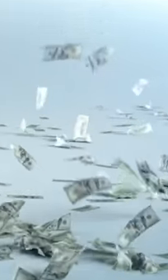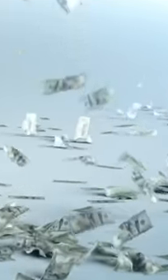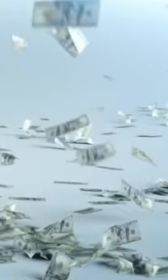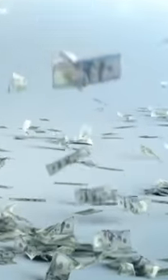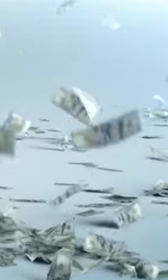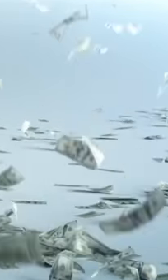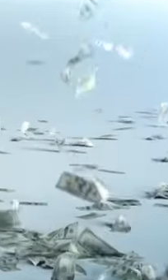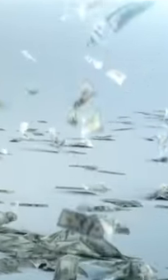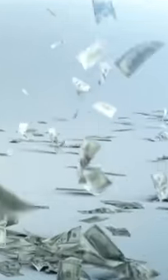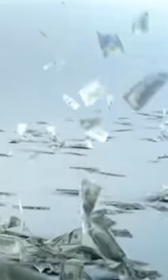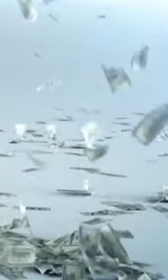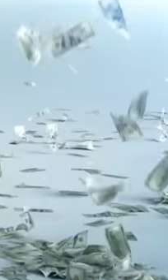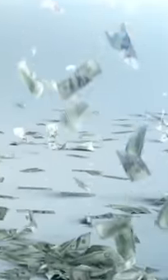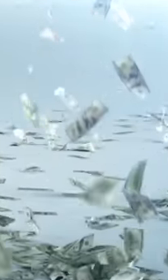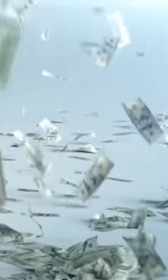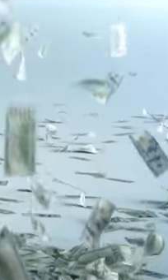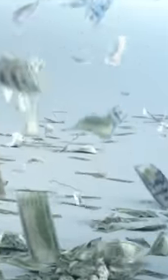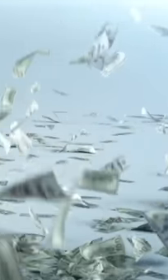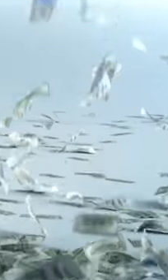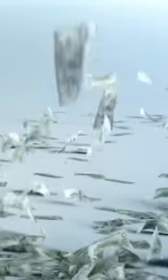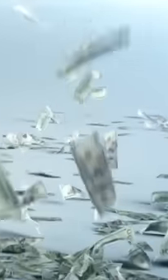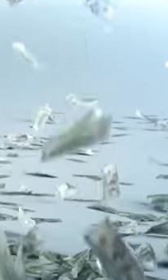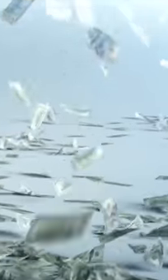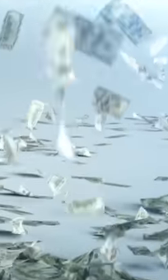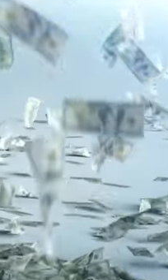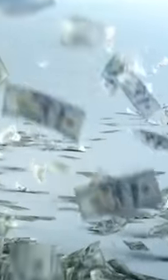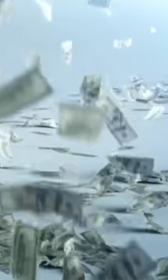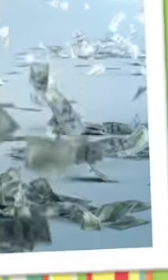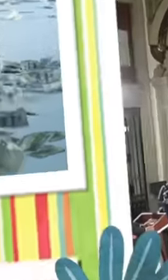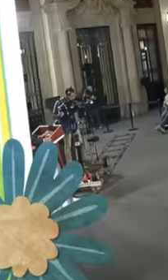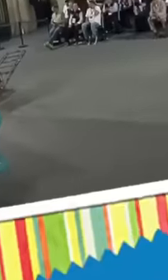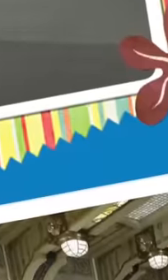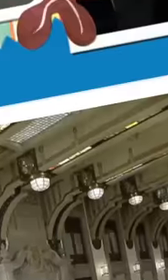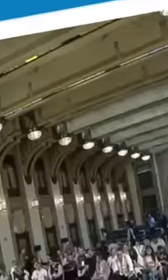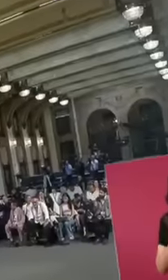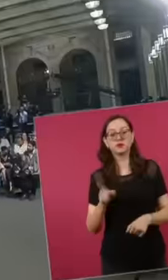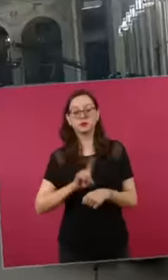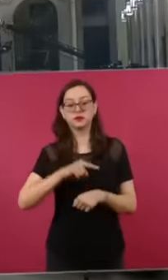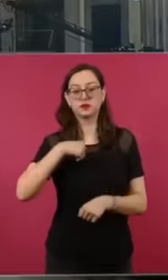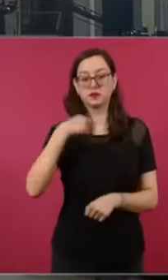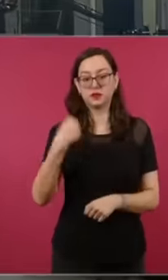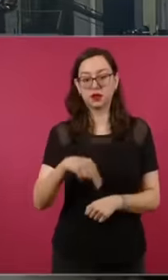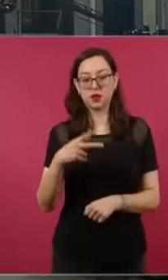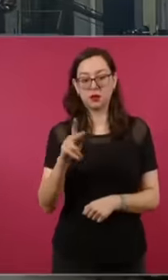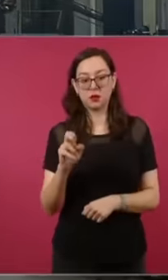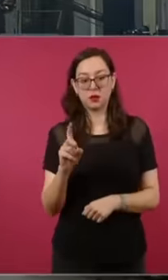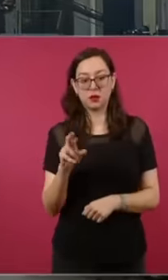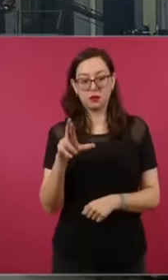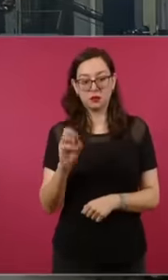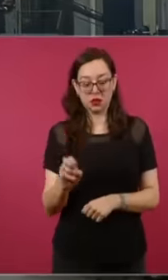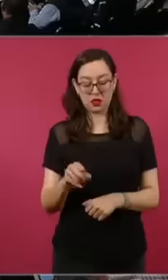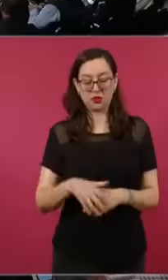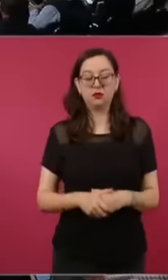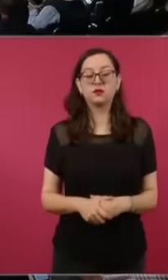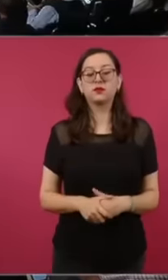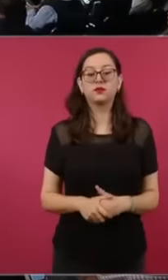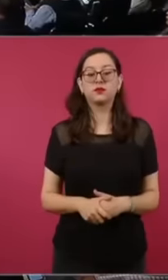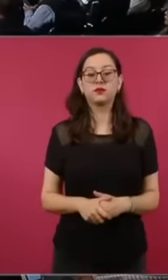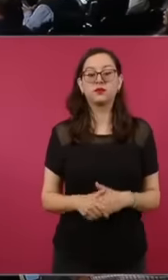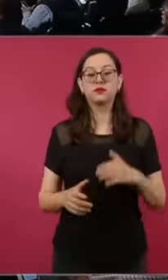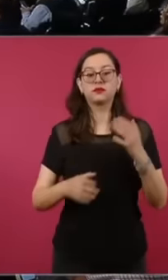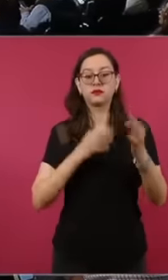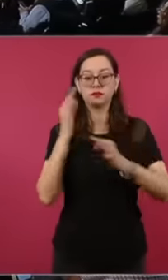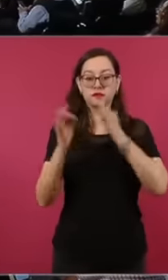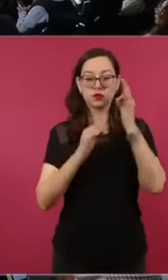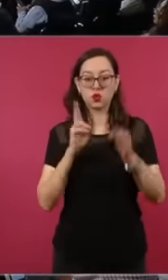powerful present to ask you Yesterday the information was already given about the results of the